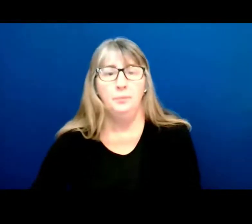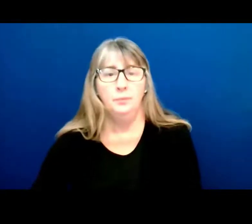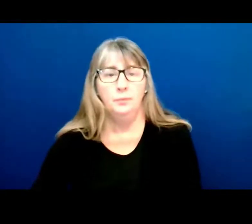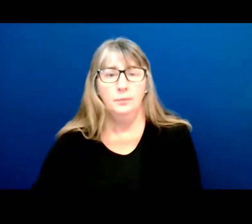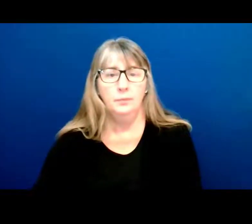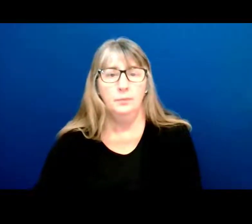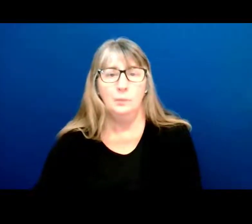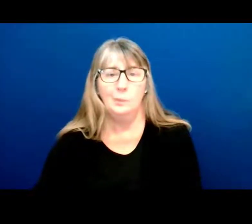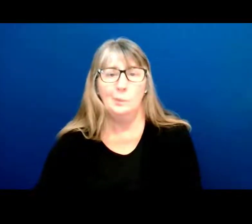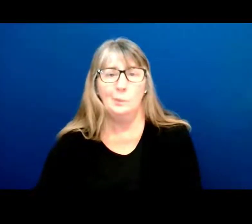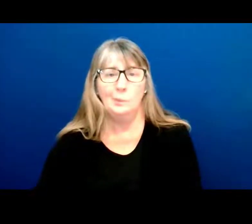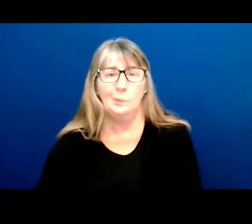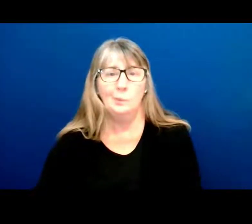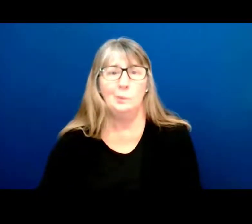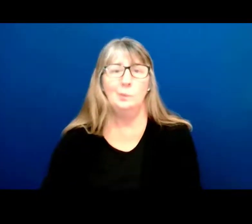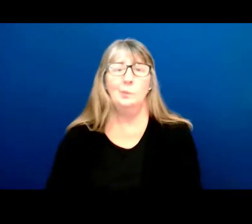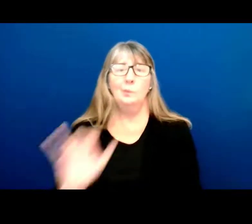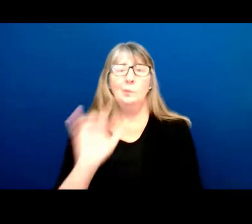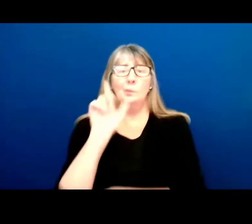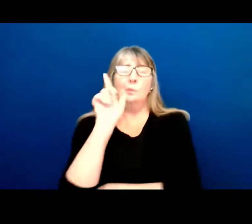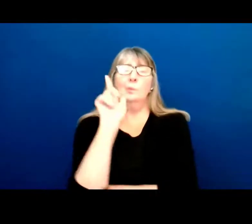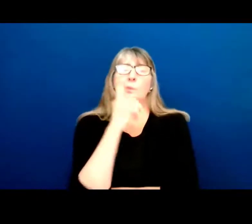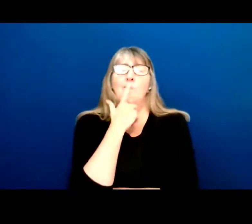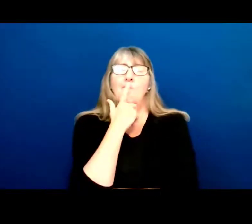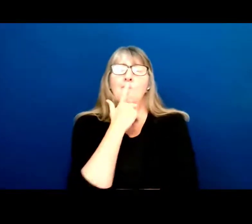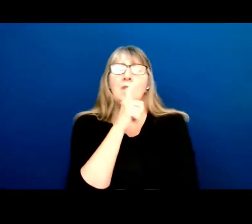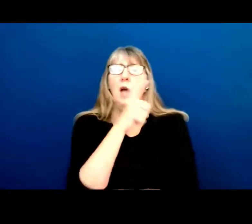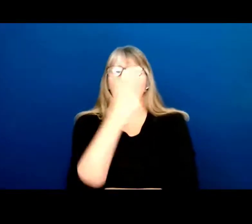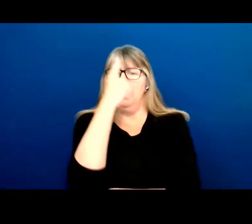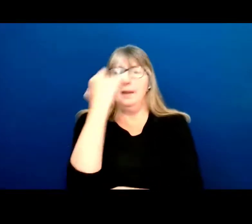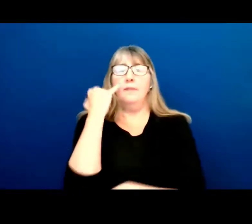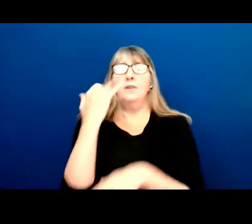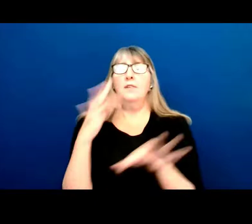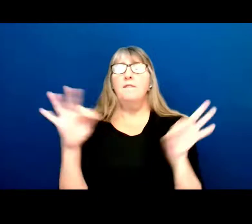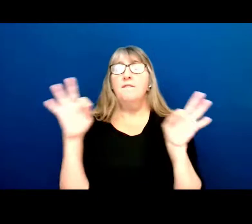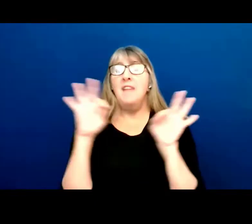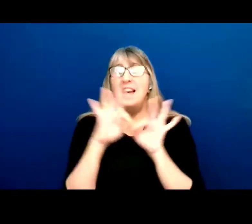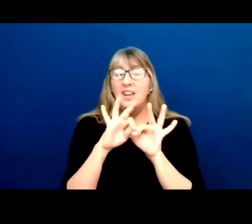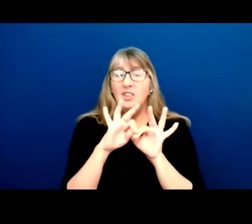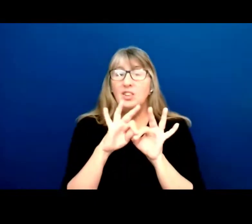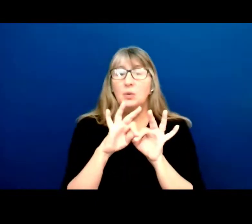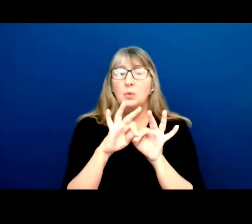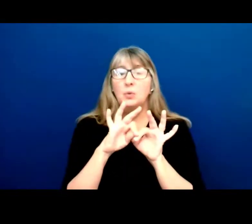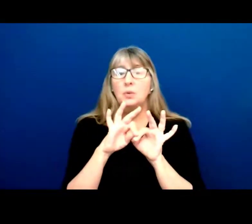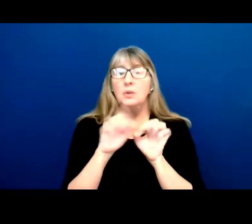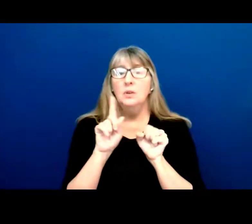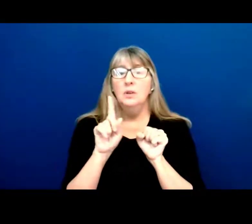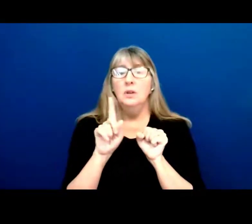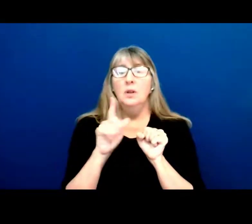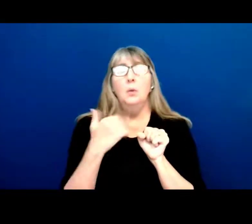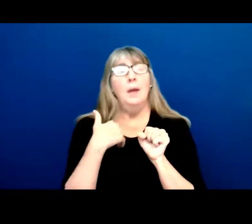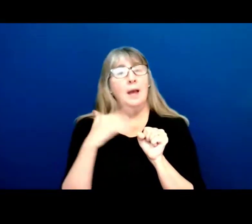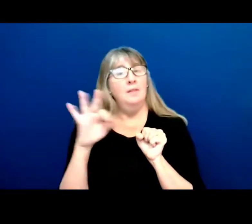Kathy Hancock: Hmm. I don't think unless there is a value. We have an FAQ, I believe, on that,